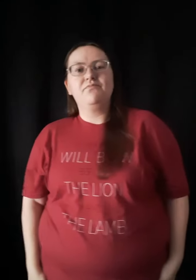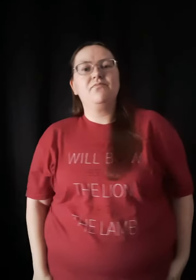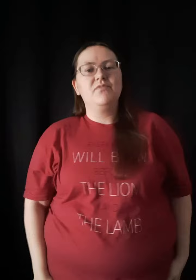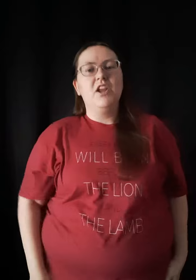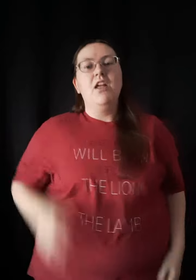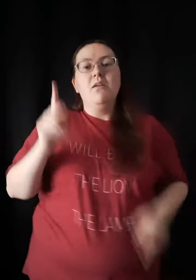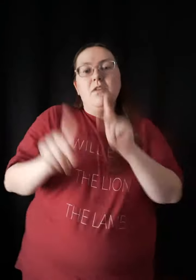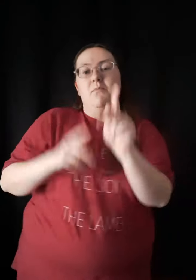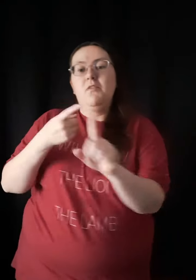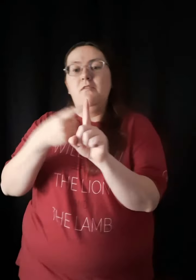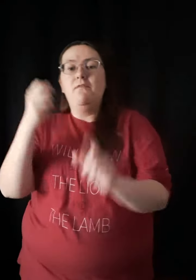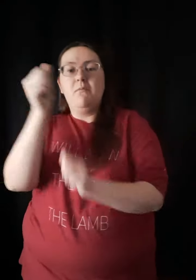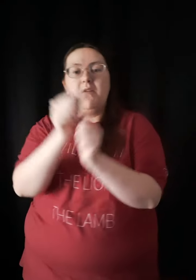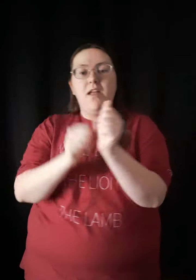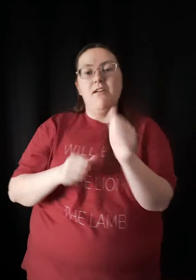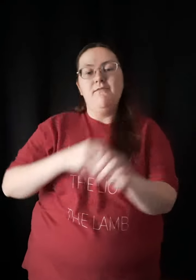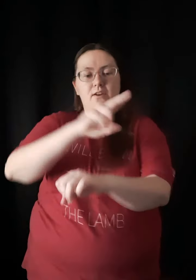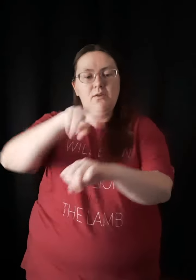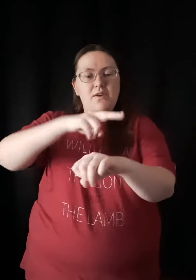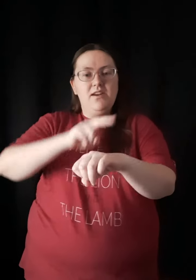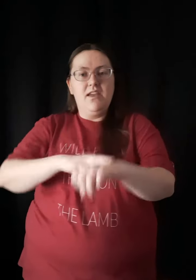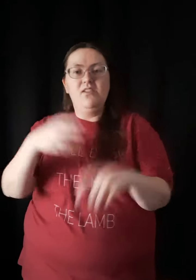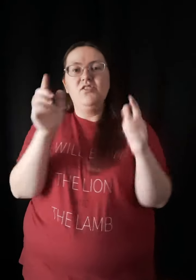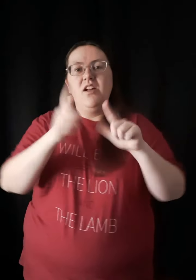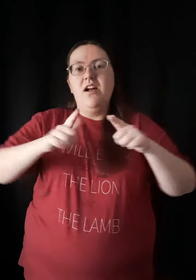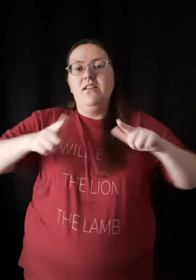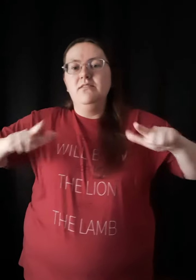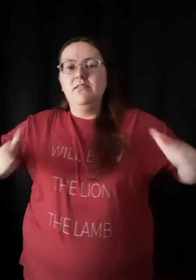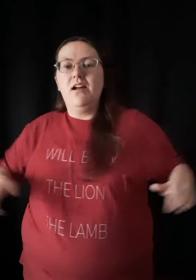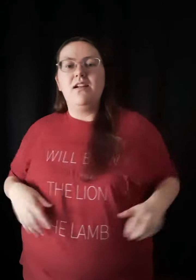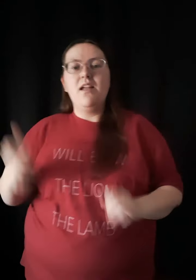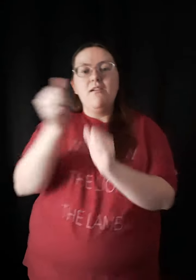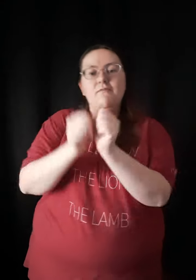People from every nation People from every nation and tongue